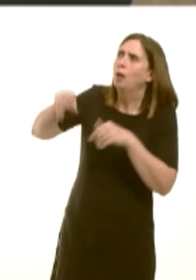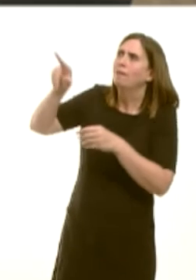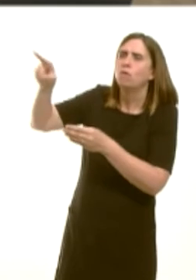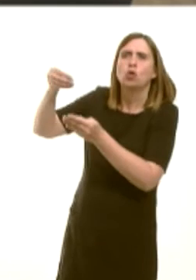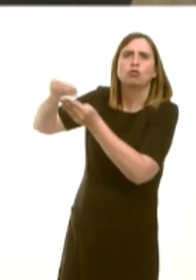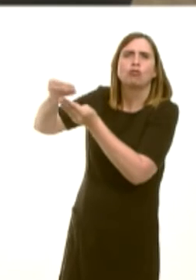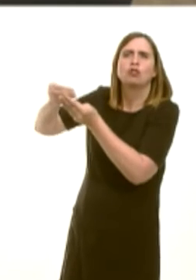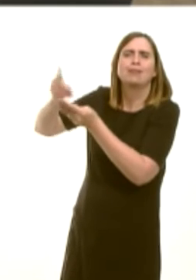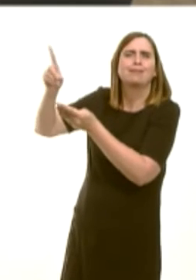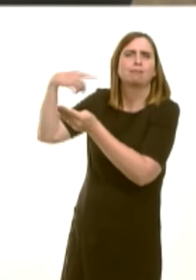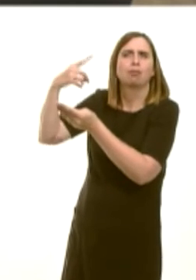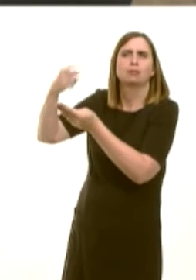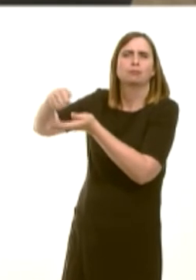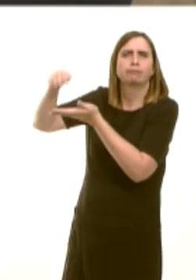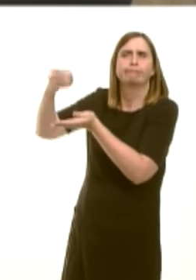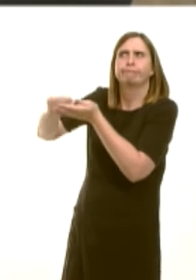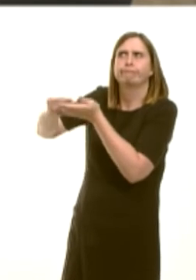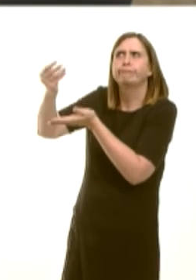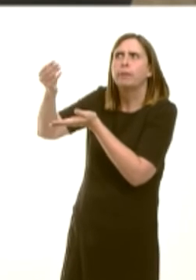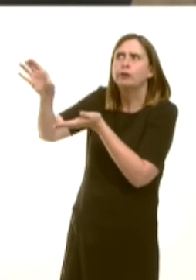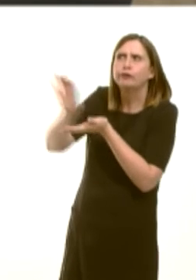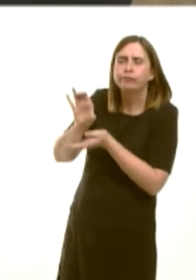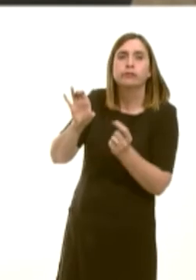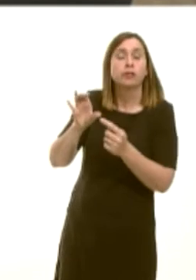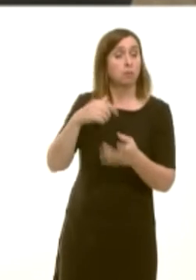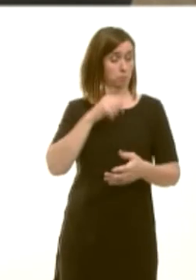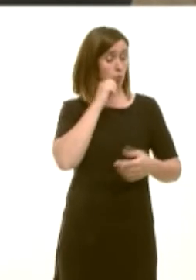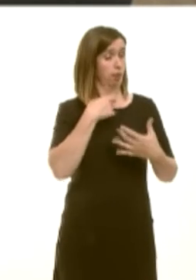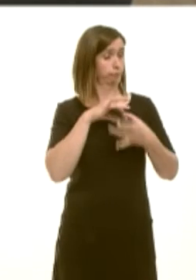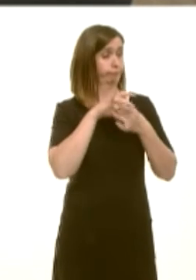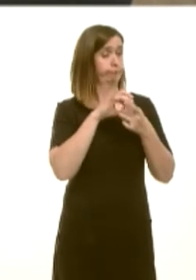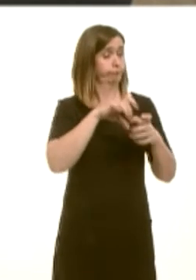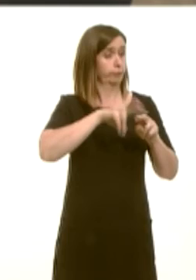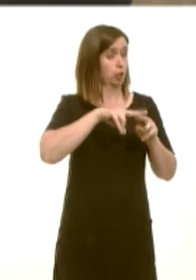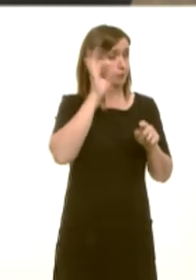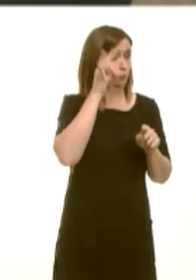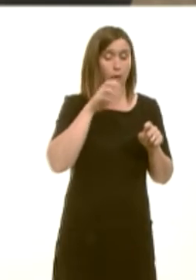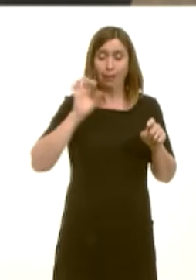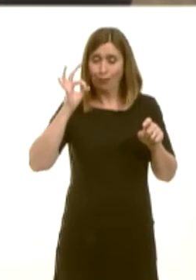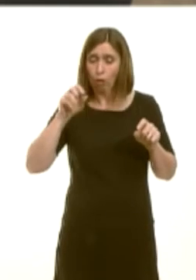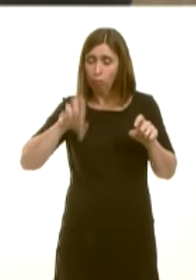look to work with Cardiff council and other councils in order to maximise the financial